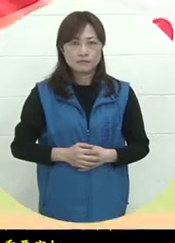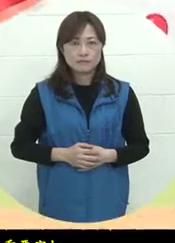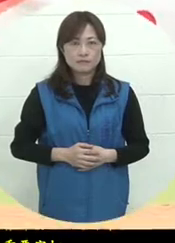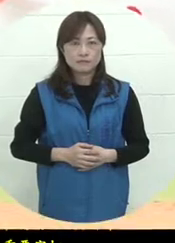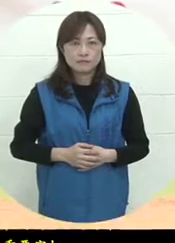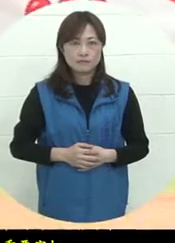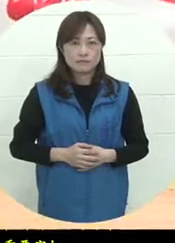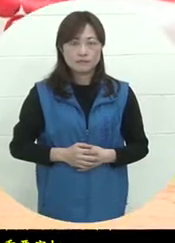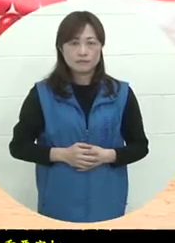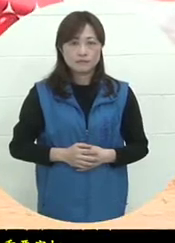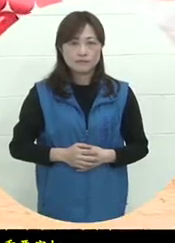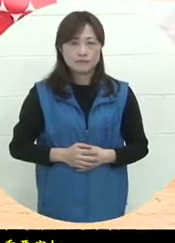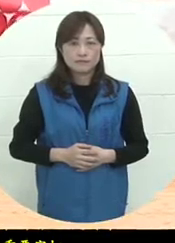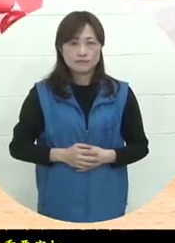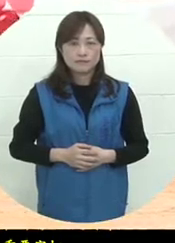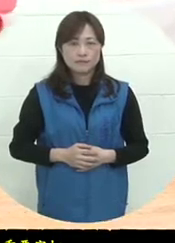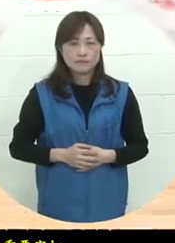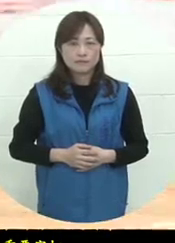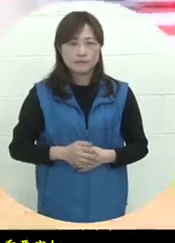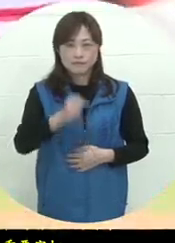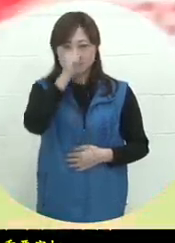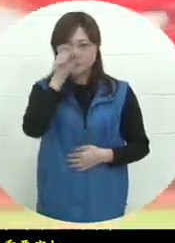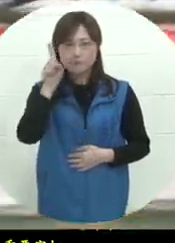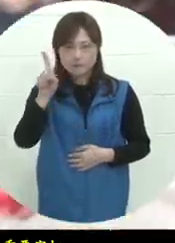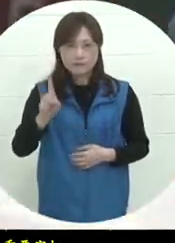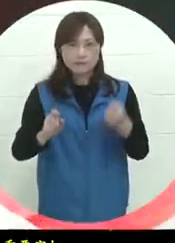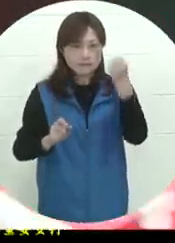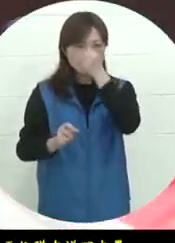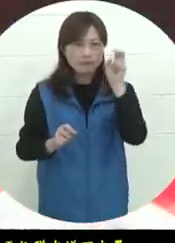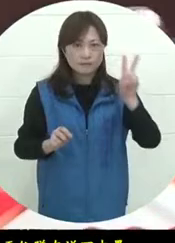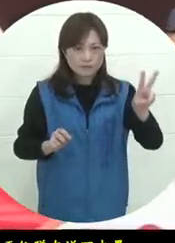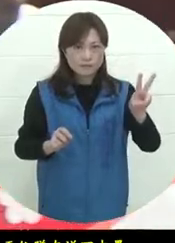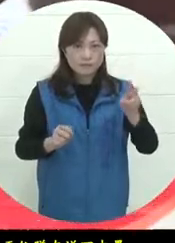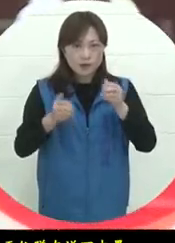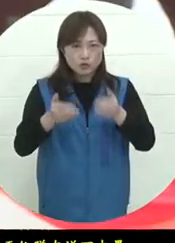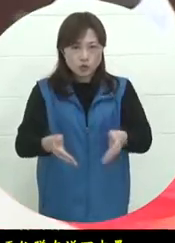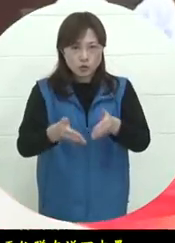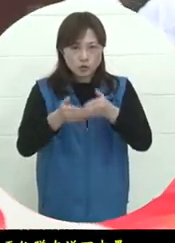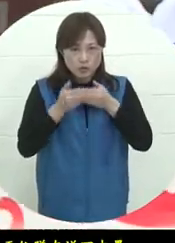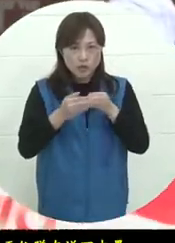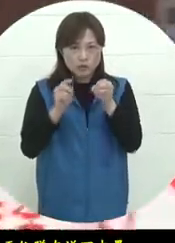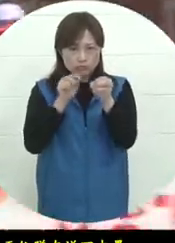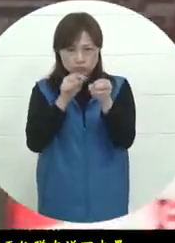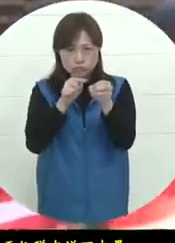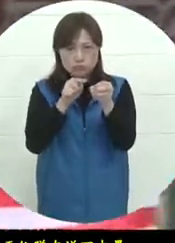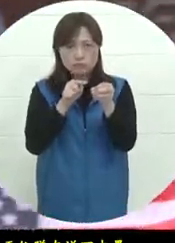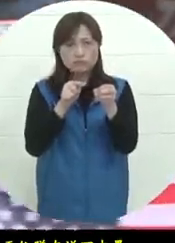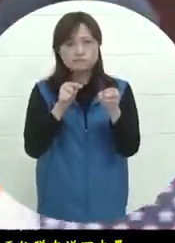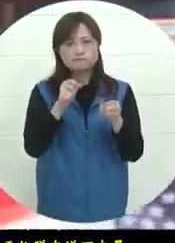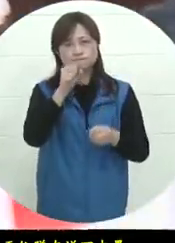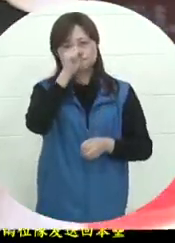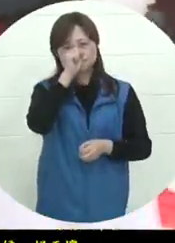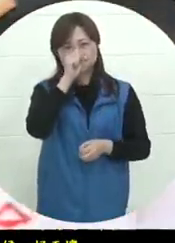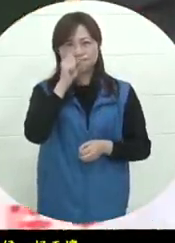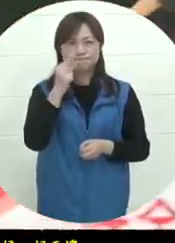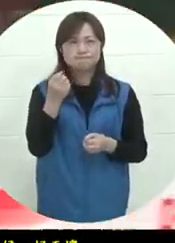. At this time , there was still no important ball after No. 1 and 2. The way to get a strike ball is to go to No. 1 and 3. Fortunately, the pitcher has been replaced